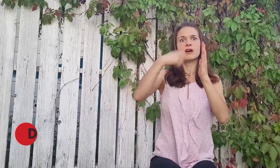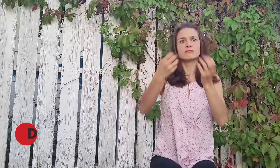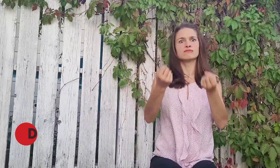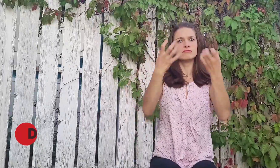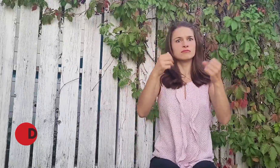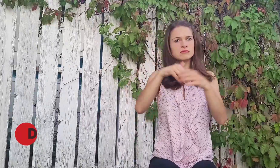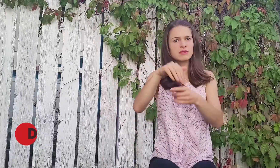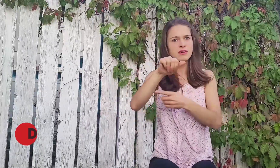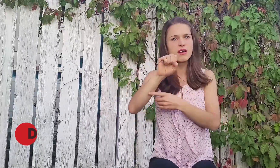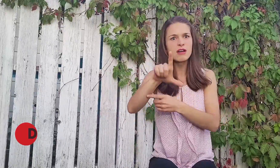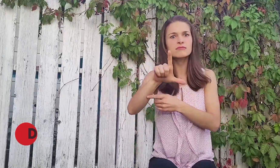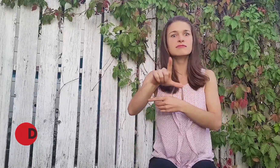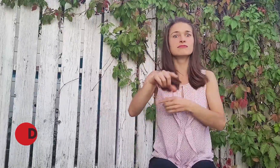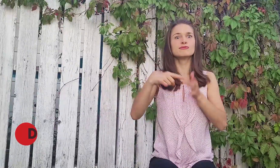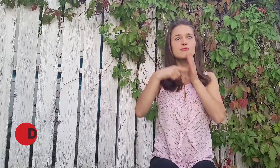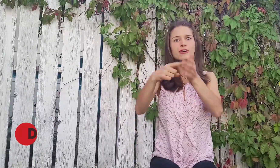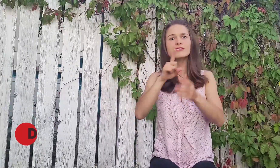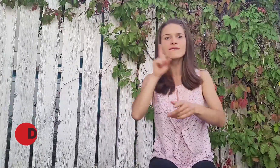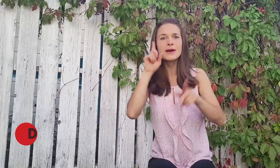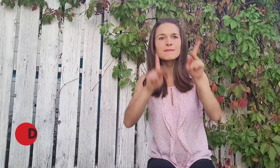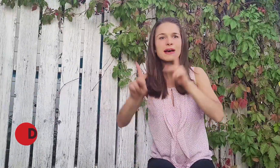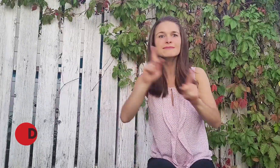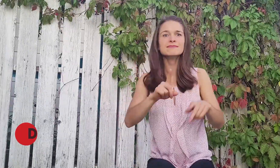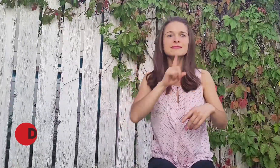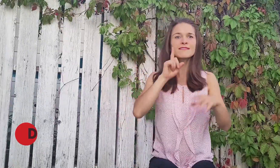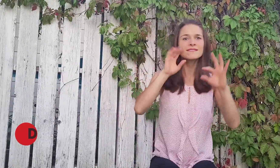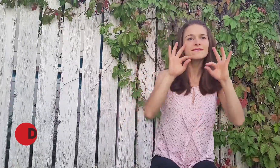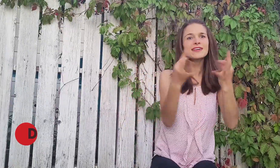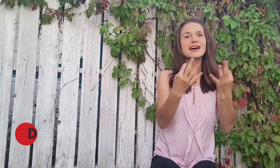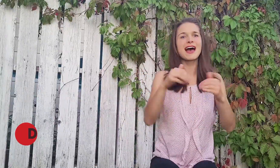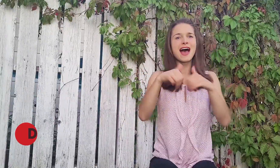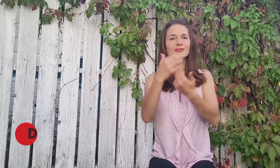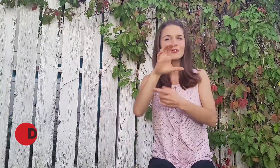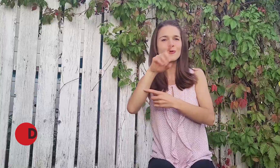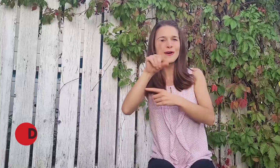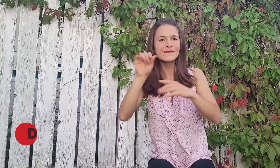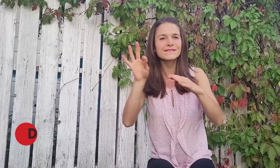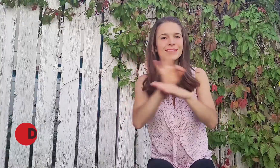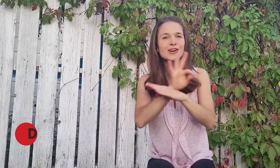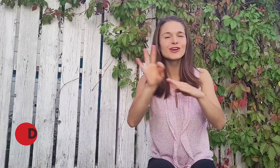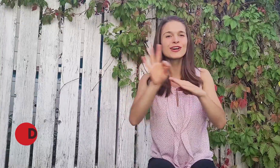but overall, everyone was thrilled to see a film in ASL, showing Deaf people,